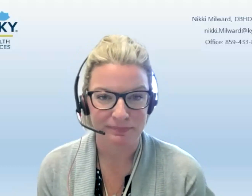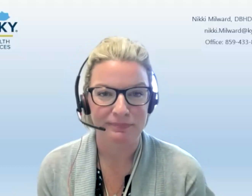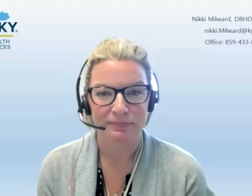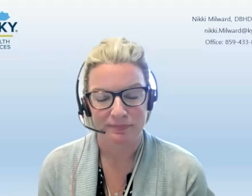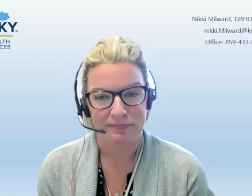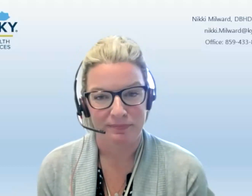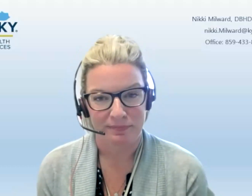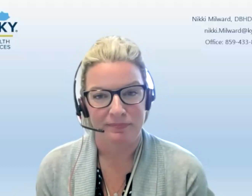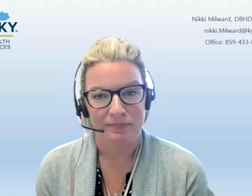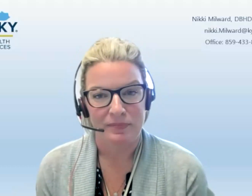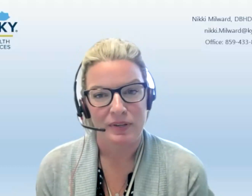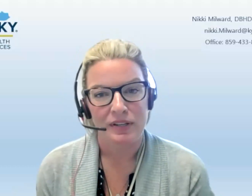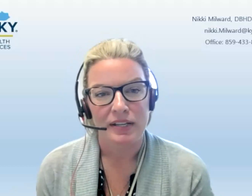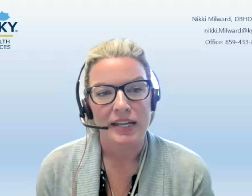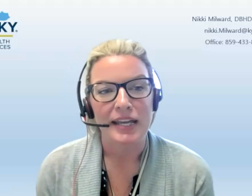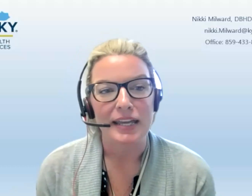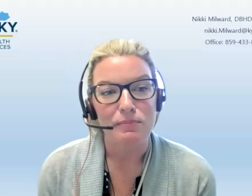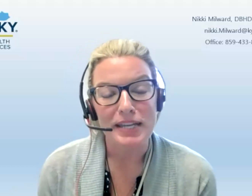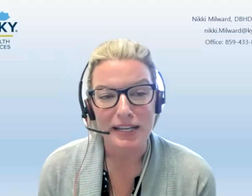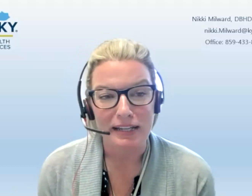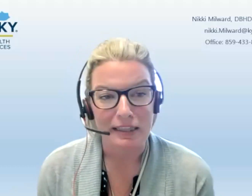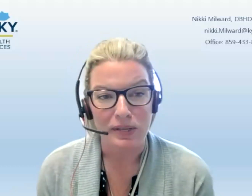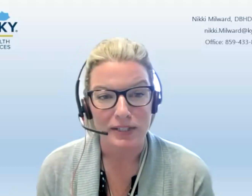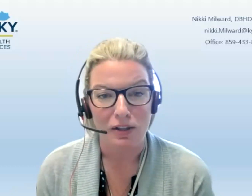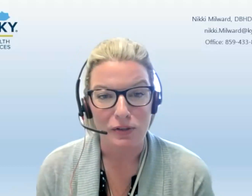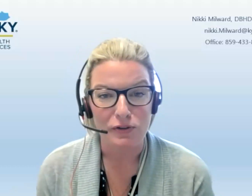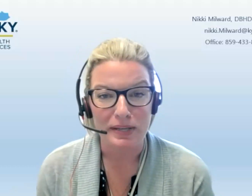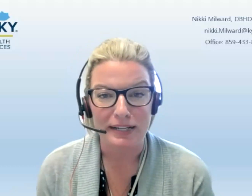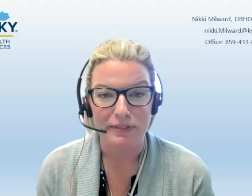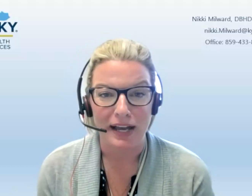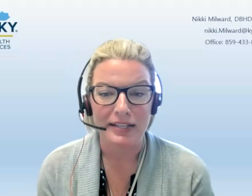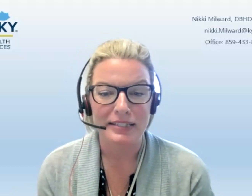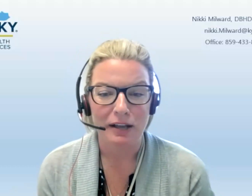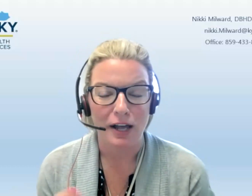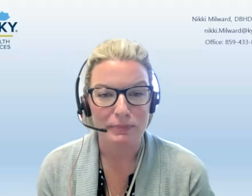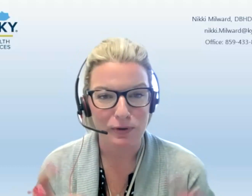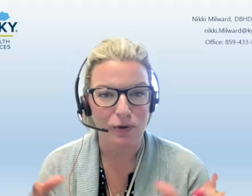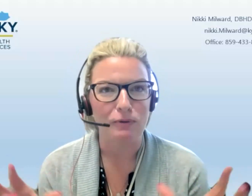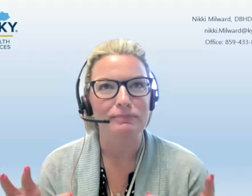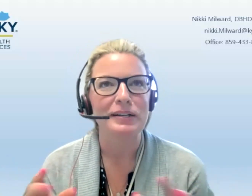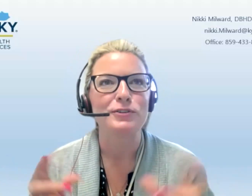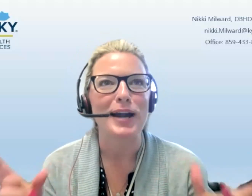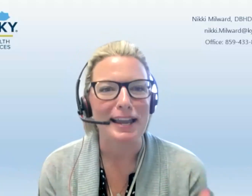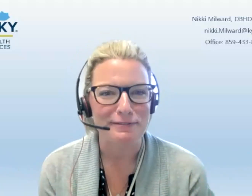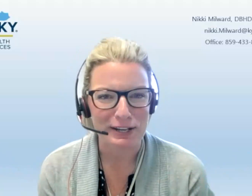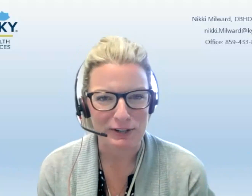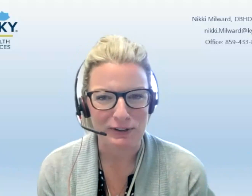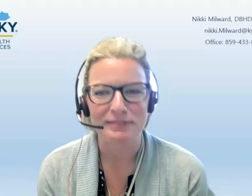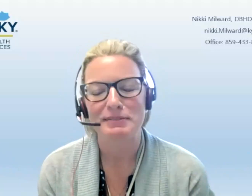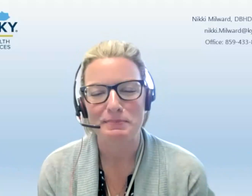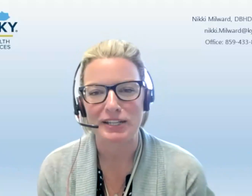APPROVED I THINK IN 1960 FOR PAIN MANAGEMENT AND IT'S 18 CREDIBLE MEDICATION IN A HOSPITAL SETTING FOR ACUTE PAIN.